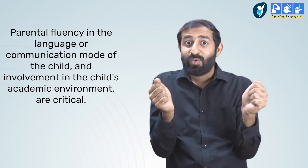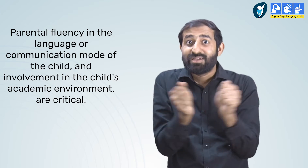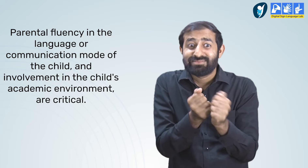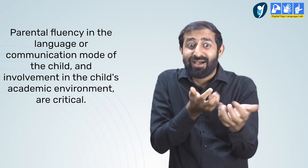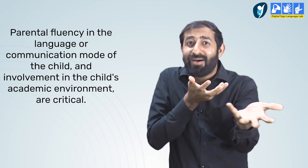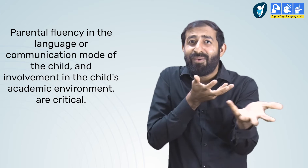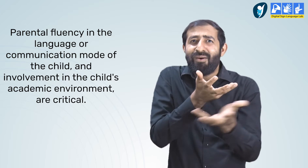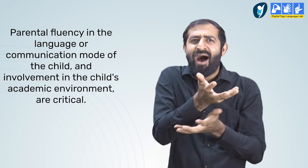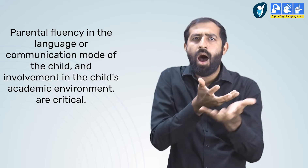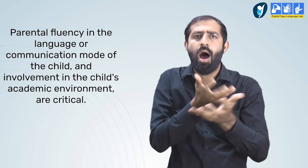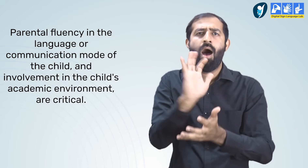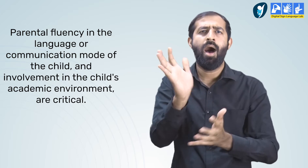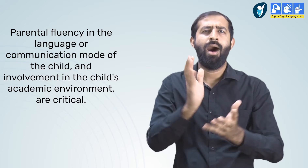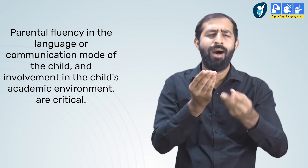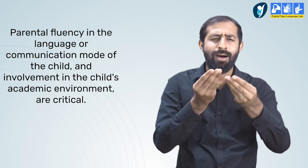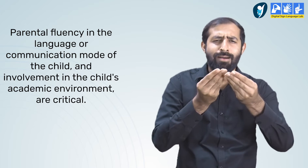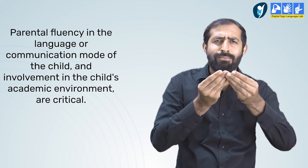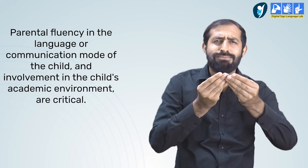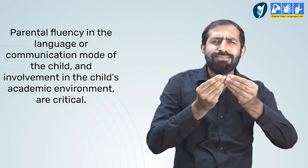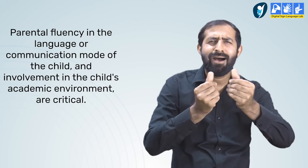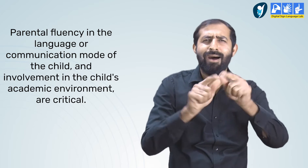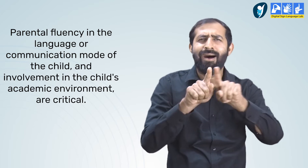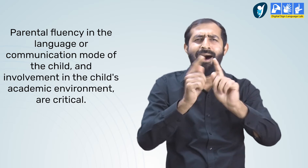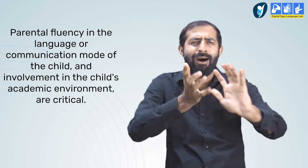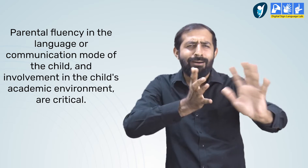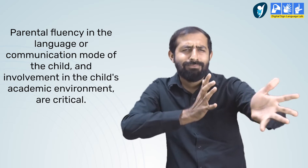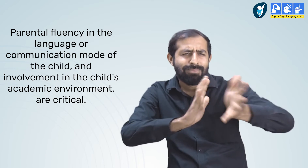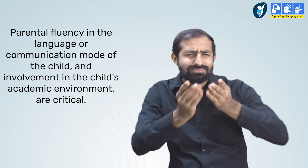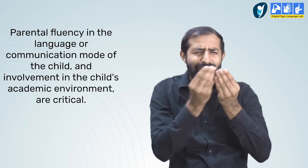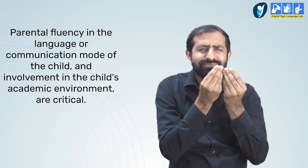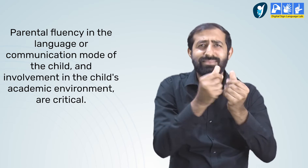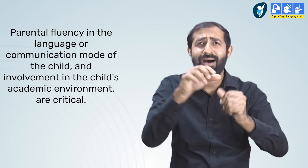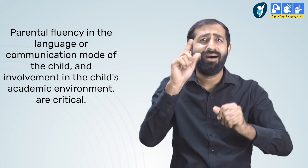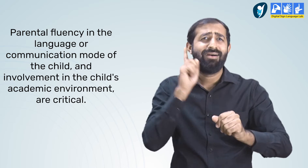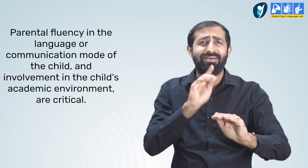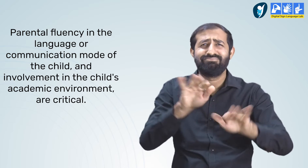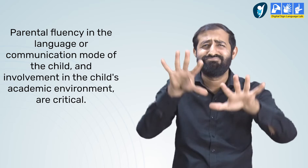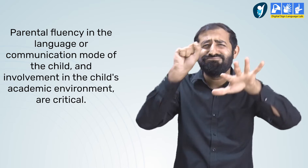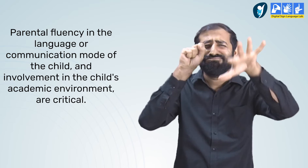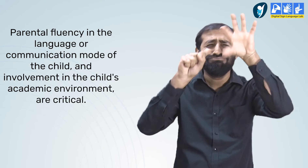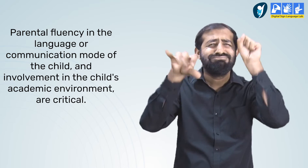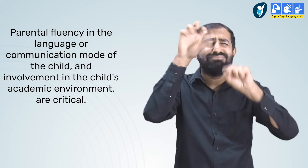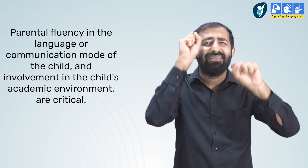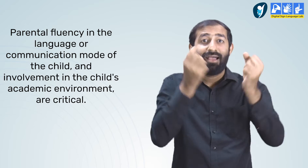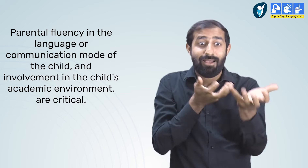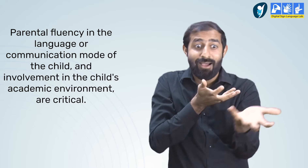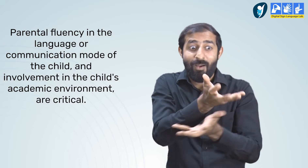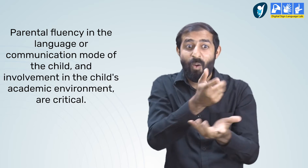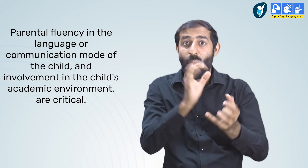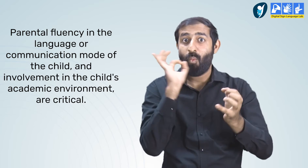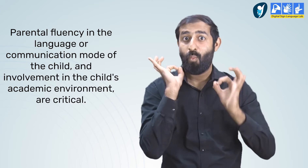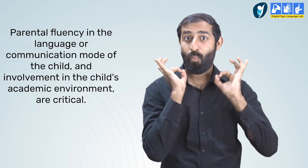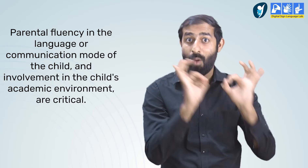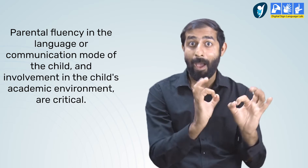Because he has got the knowledge of language in the primary stage, his signs will be good.